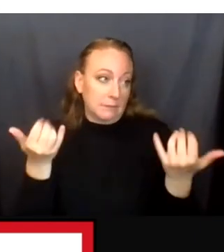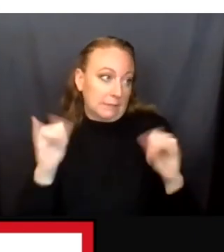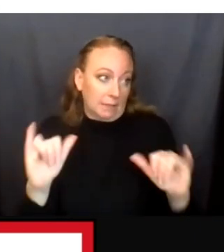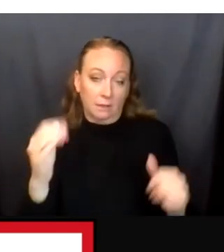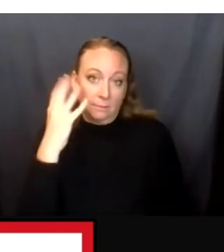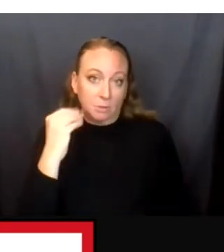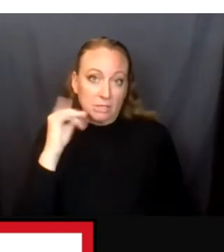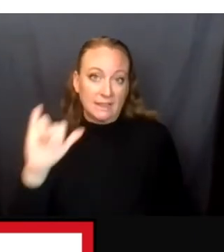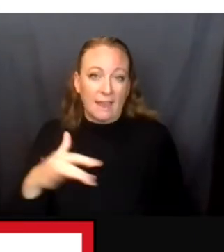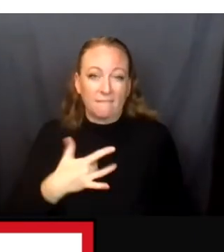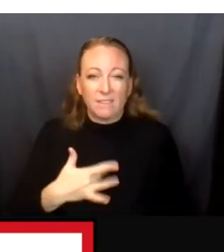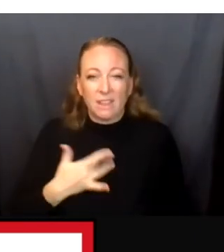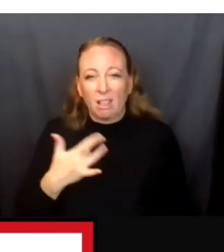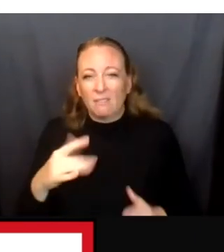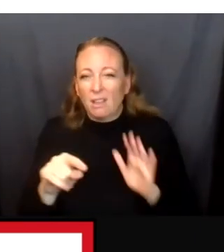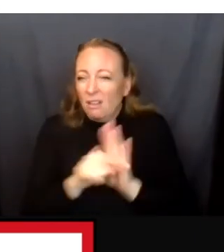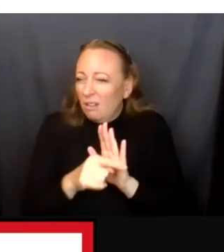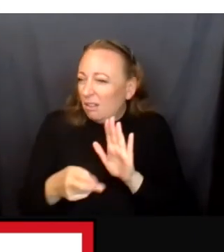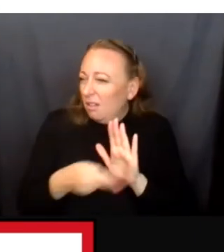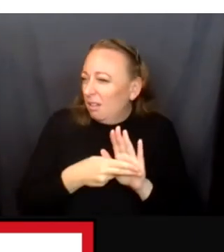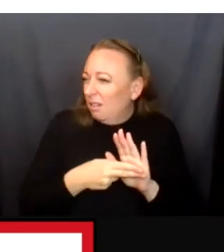Because of what people have to end up going through.